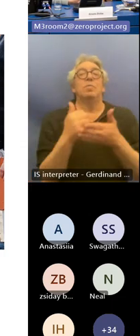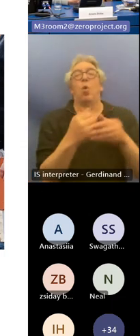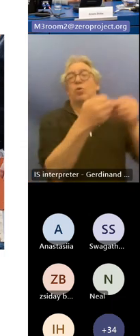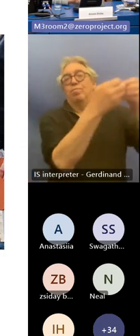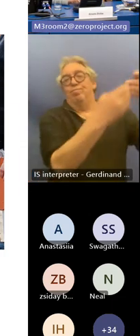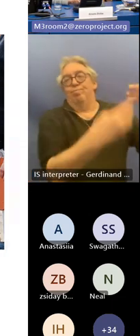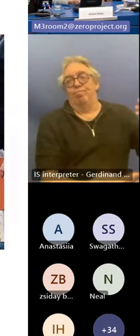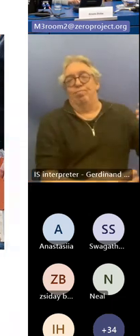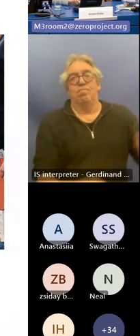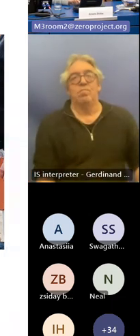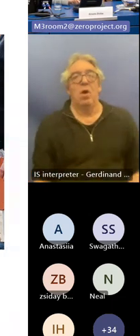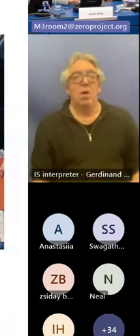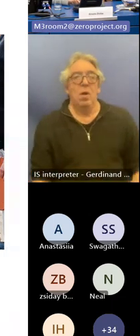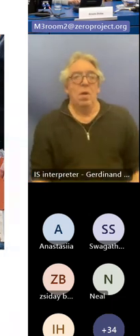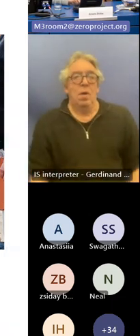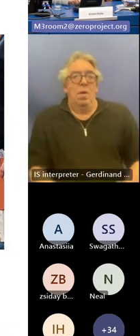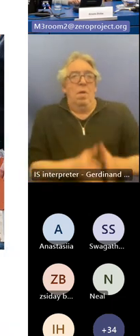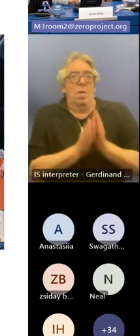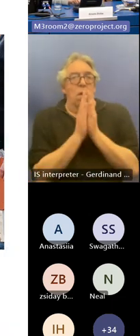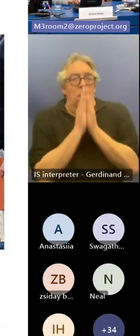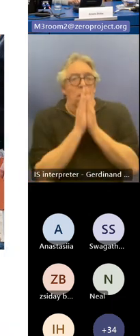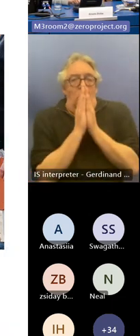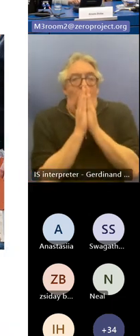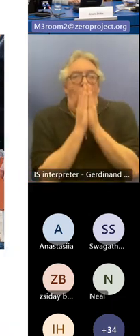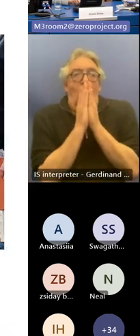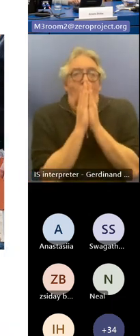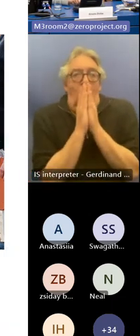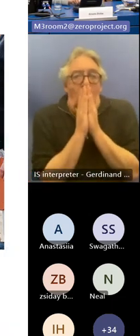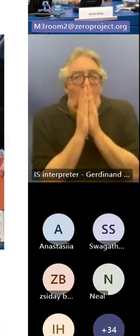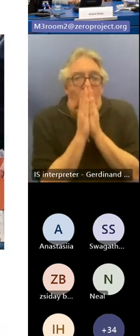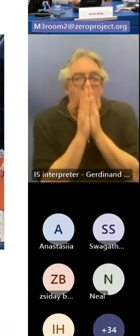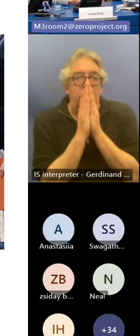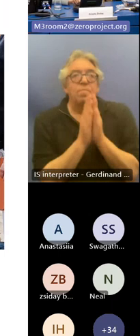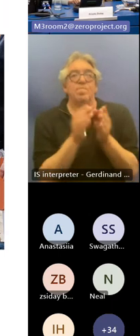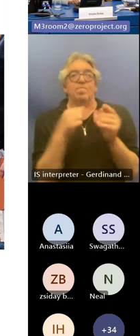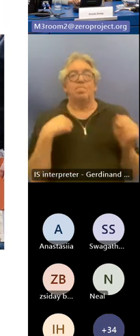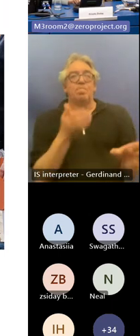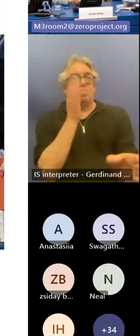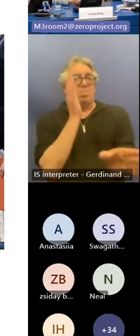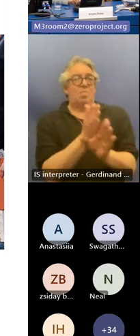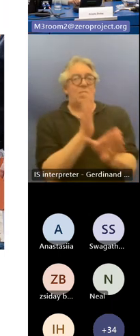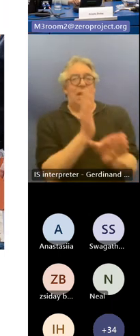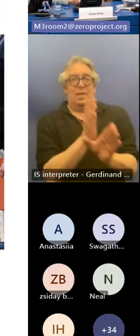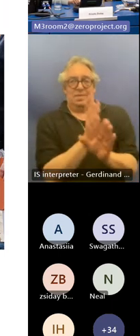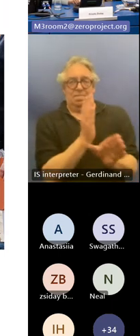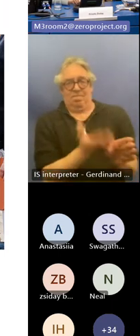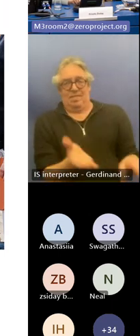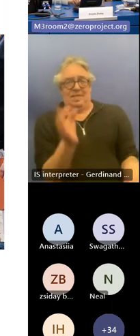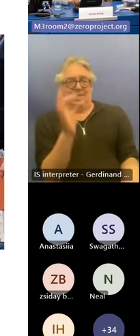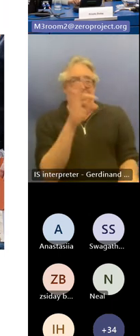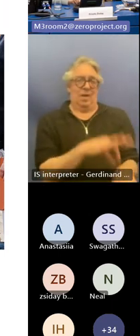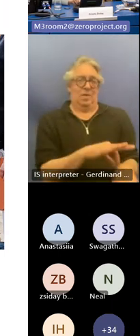psychiatric support at our foundation, but we are in close cooperation with professionals and other